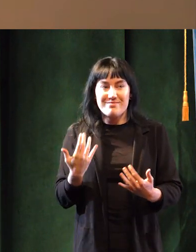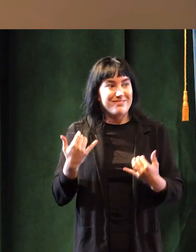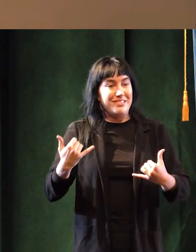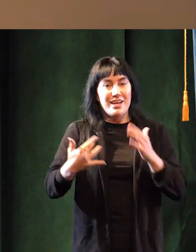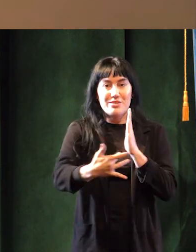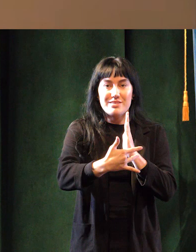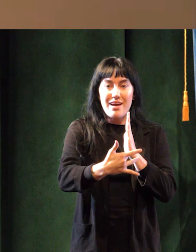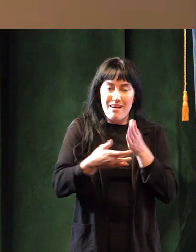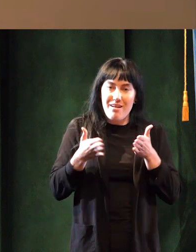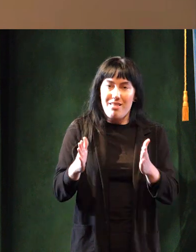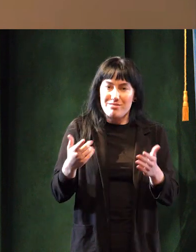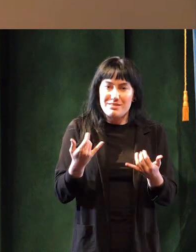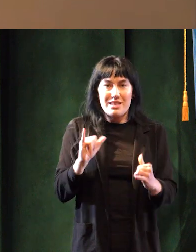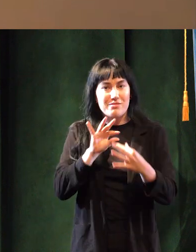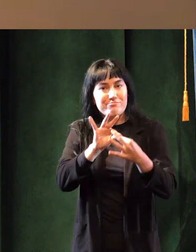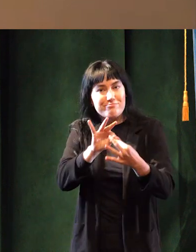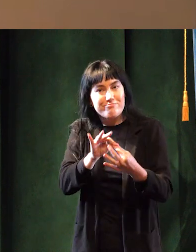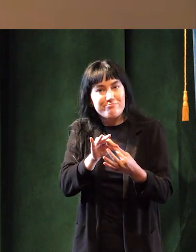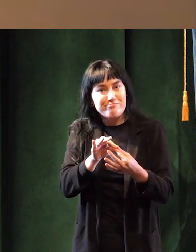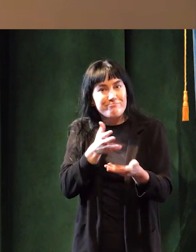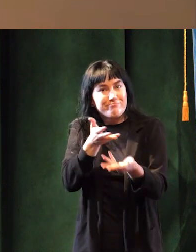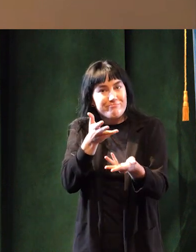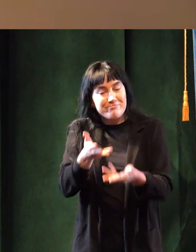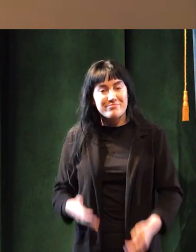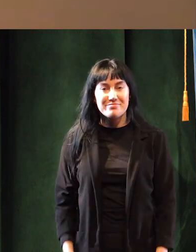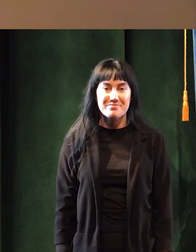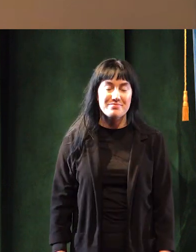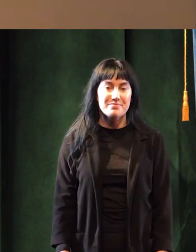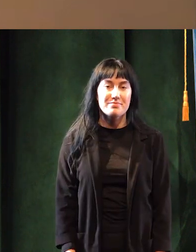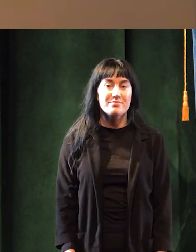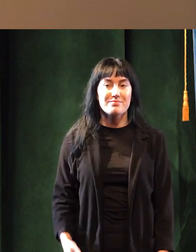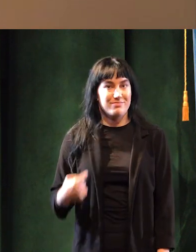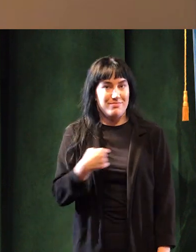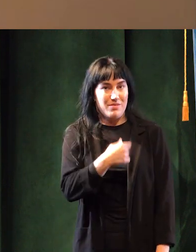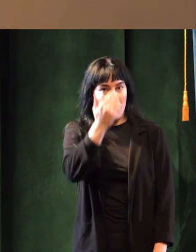allows us to still be connected on this very special day as we all know these